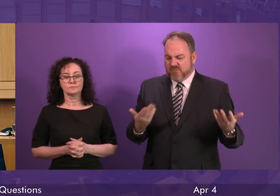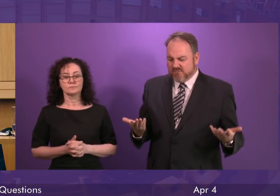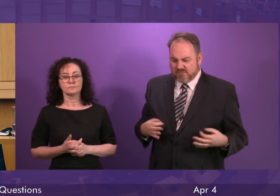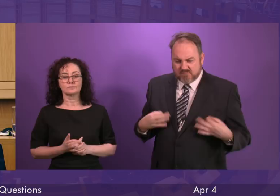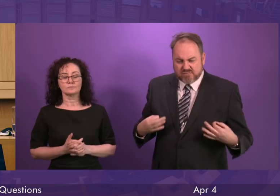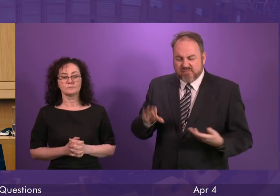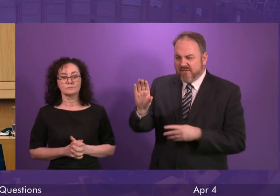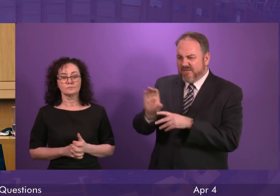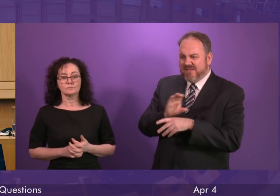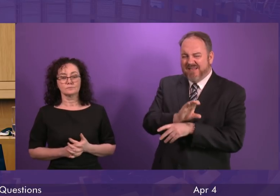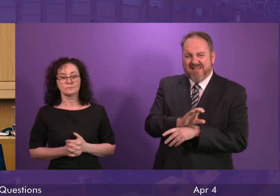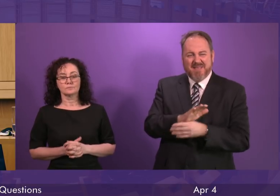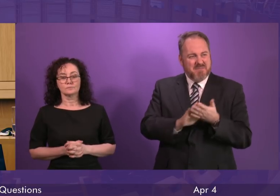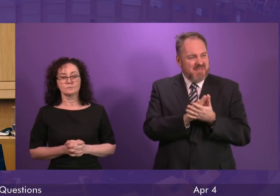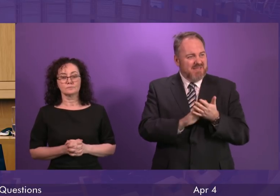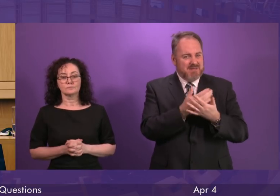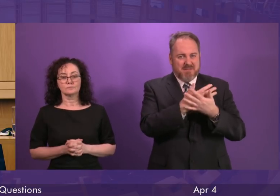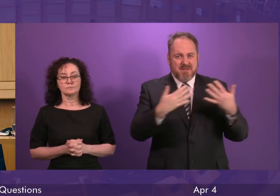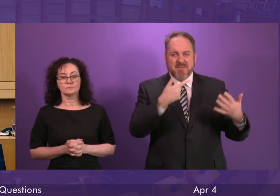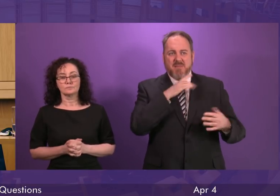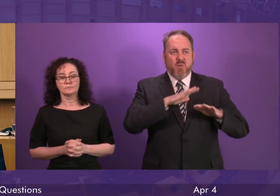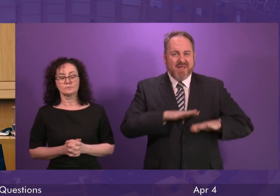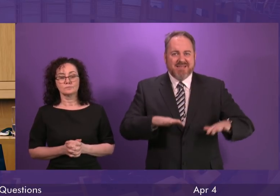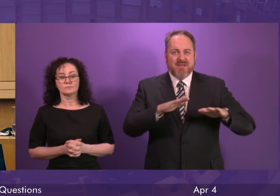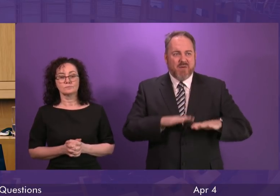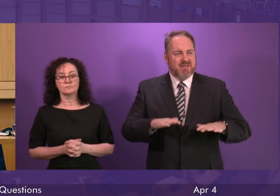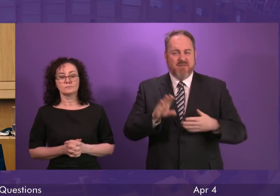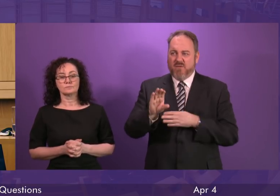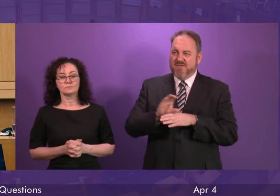Every one of those people is waiting for funding for a solution to meet their needs.